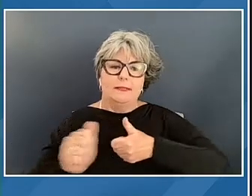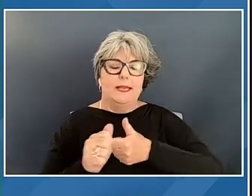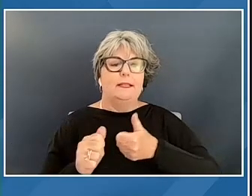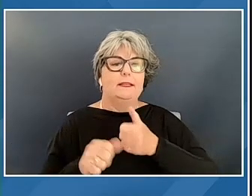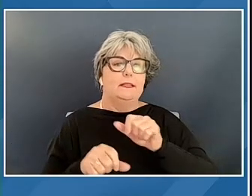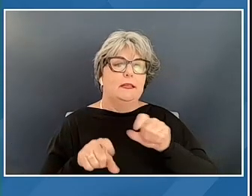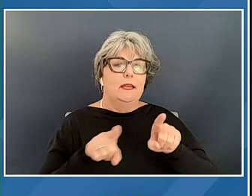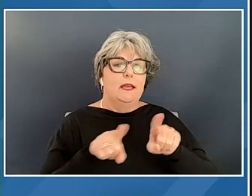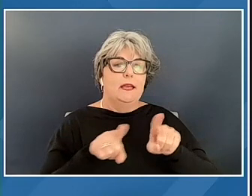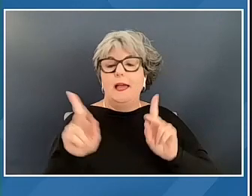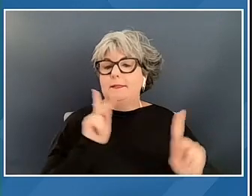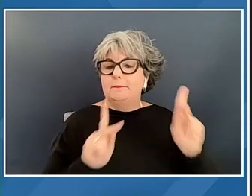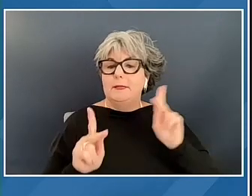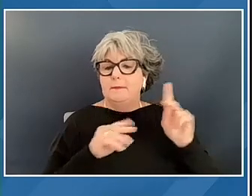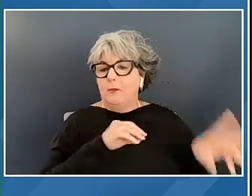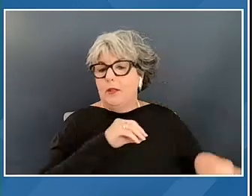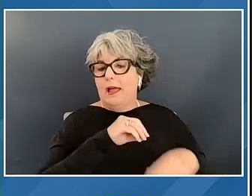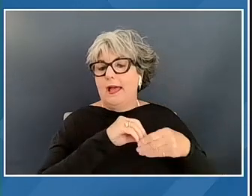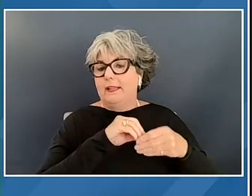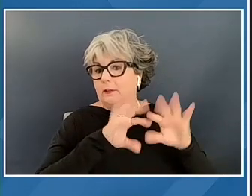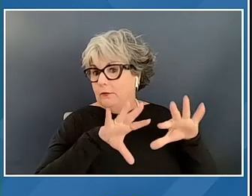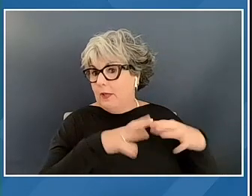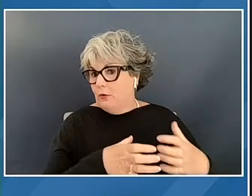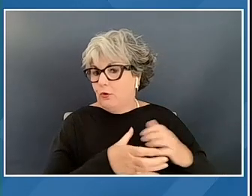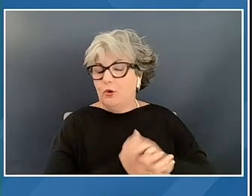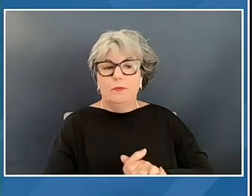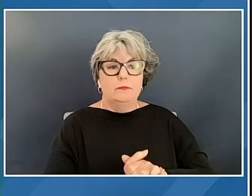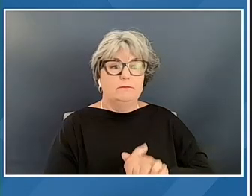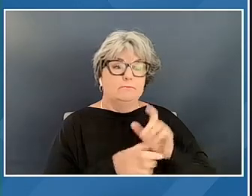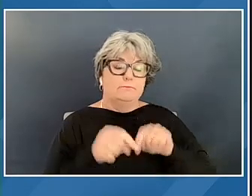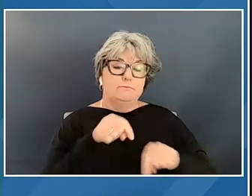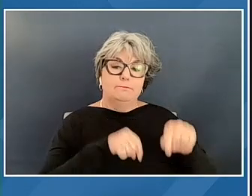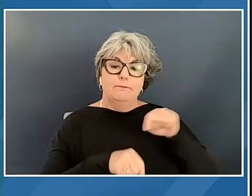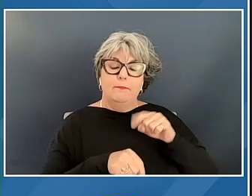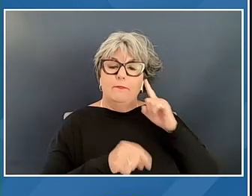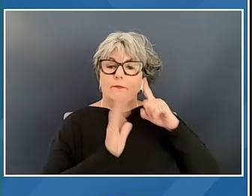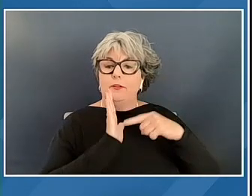are added to that group, going back again, for example, adjunct faculty?